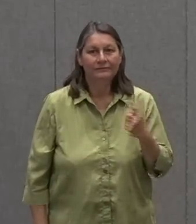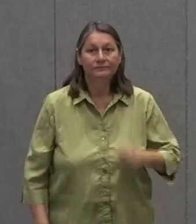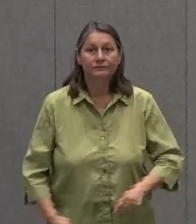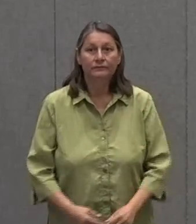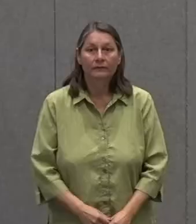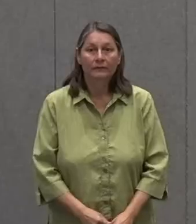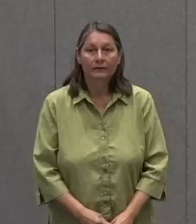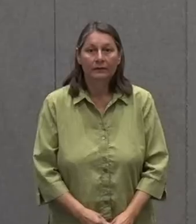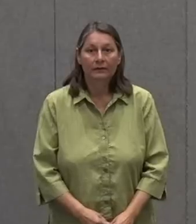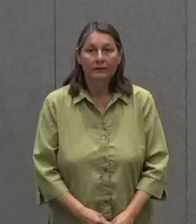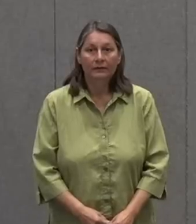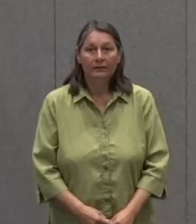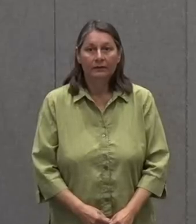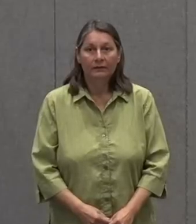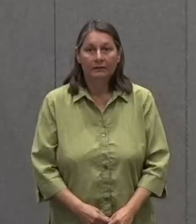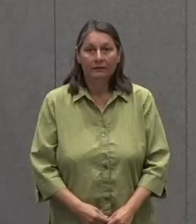All right, let's try six.